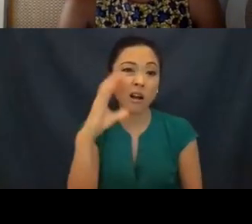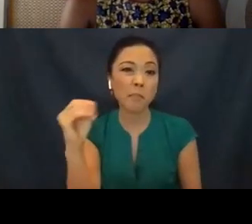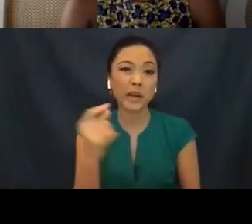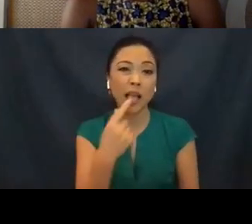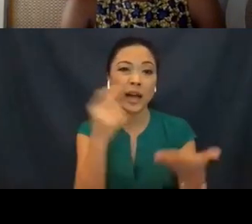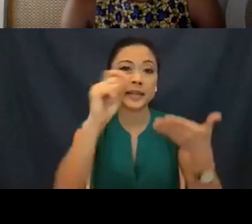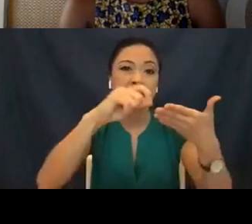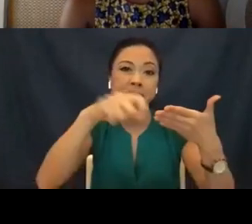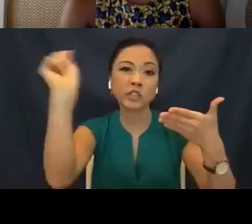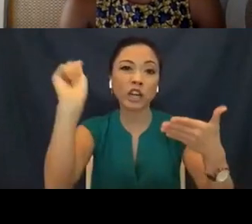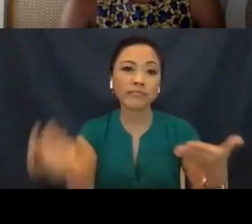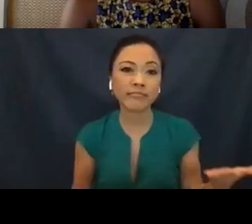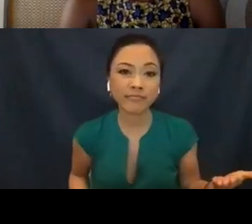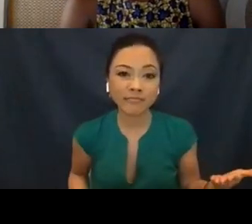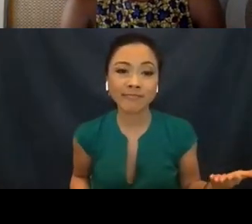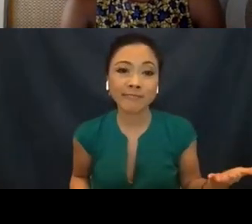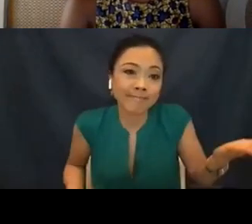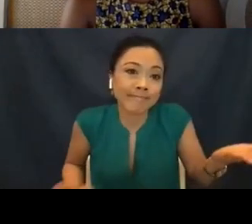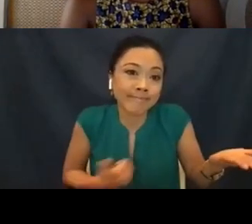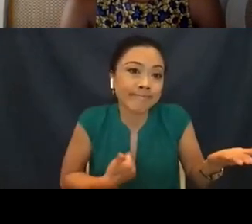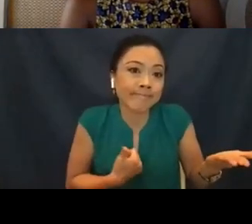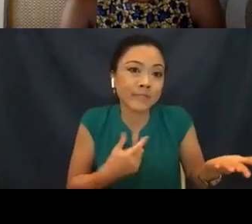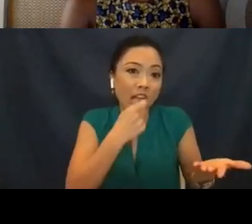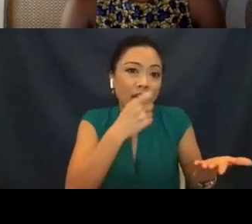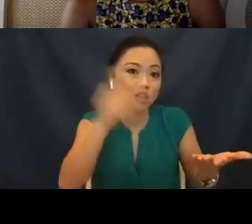month, so you're absolutely right. There is a wellness, there is a